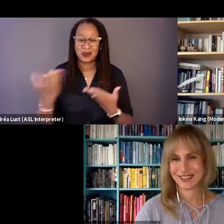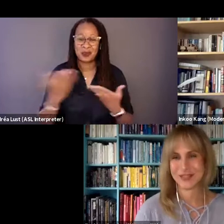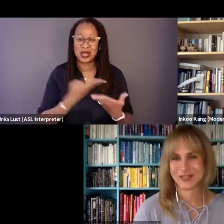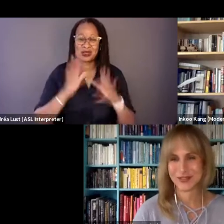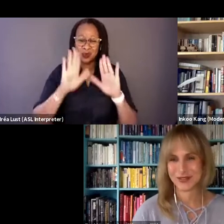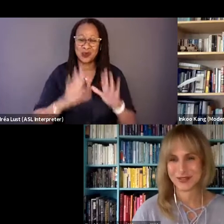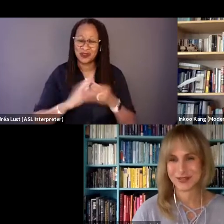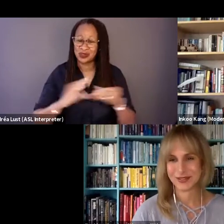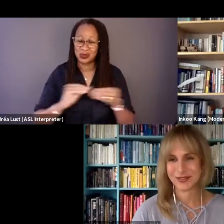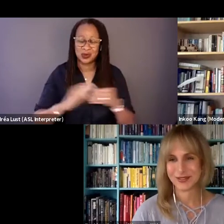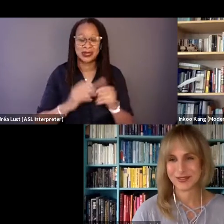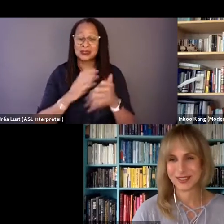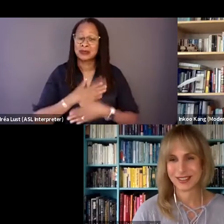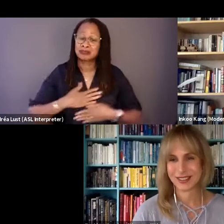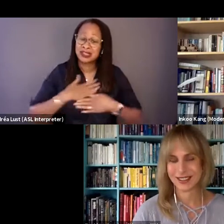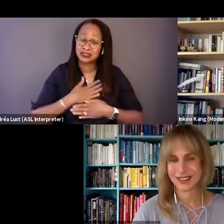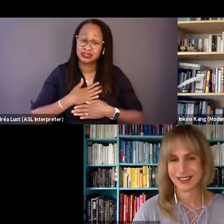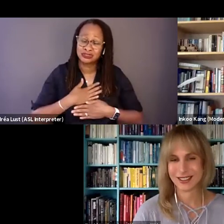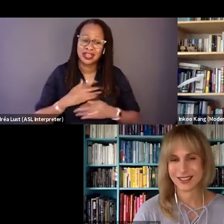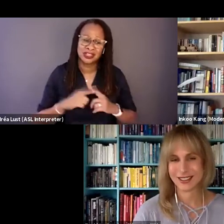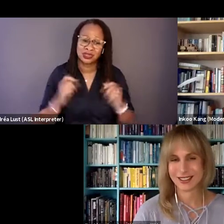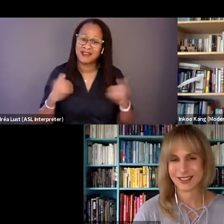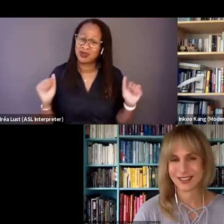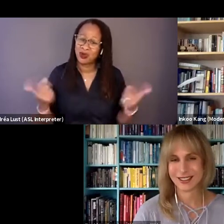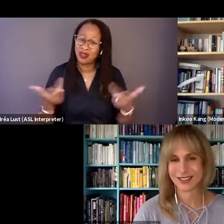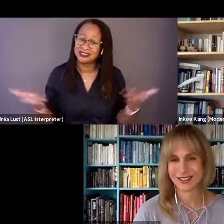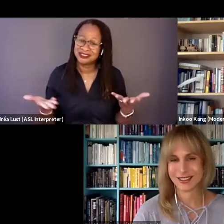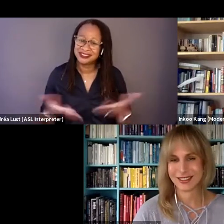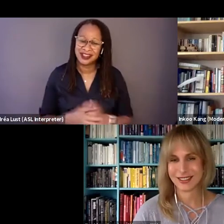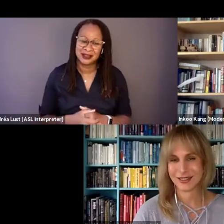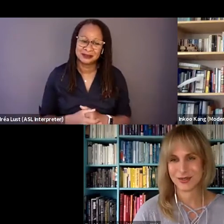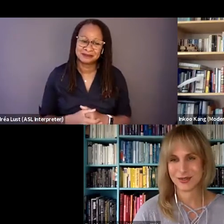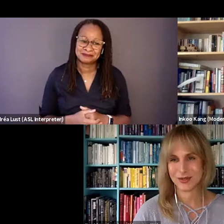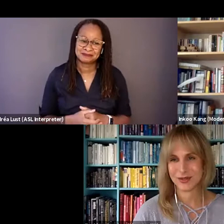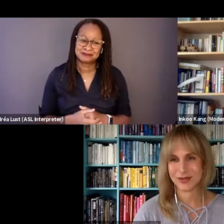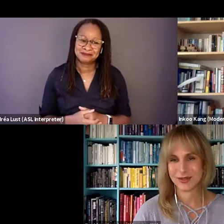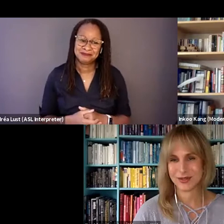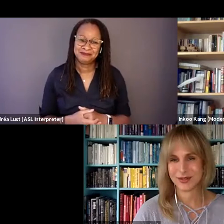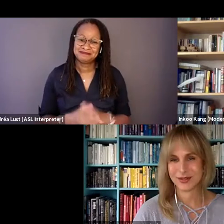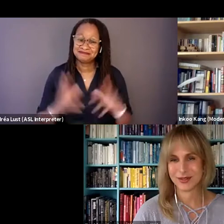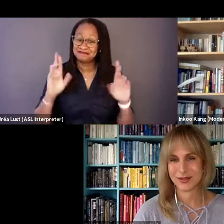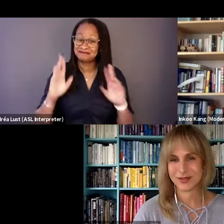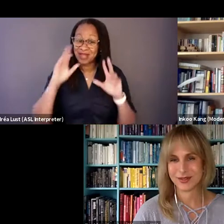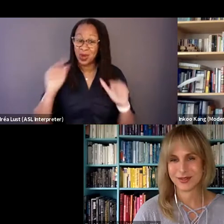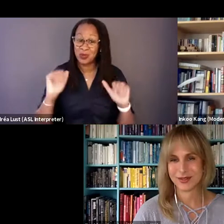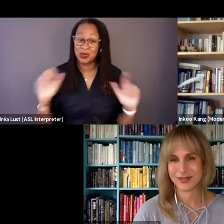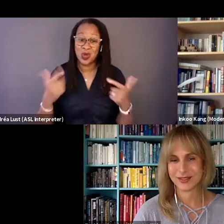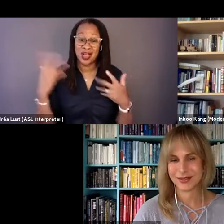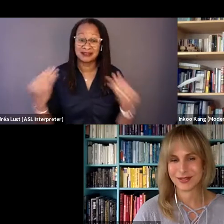It was an absolute pleasure to have all of you guys. And I hope everyone out there has enjoyed